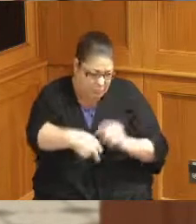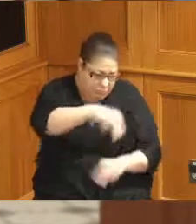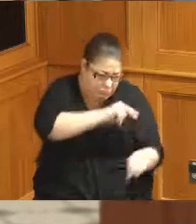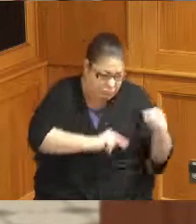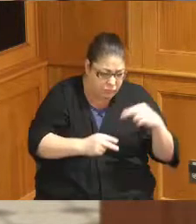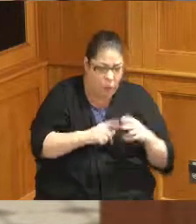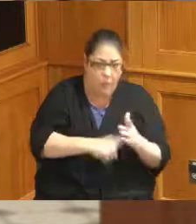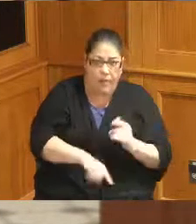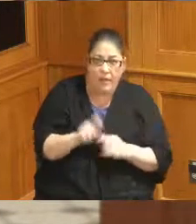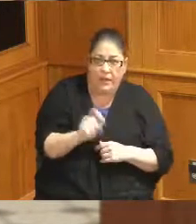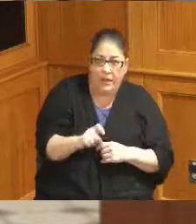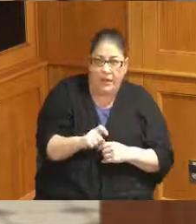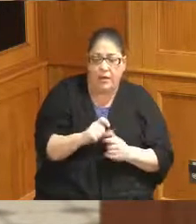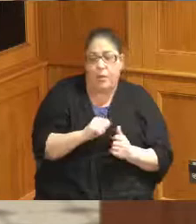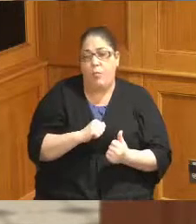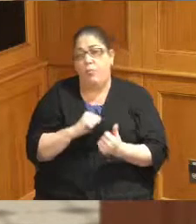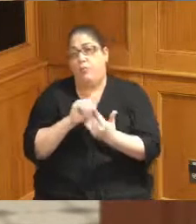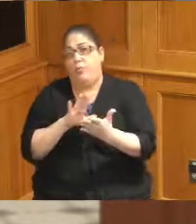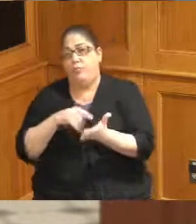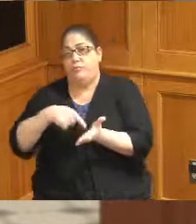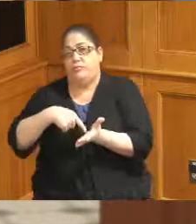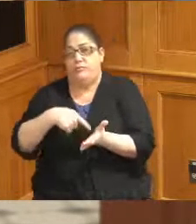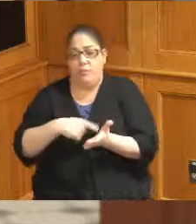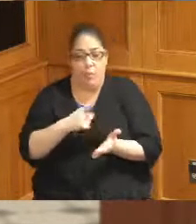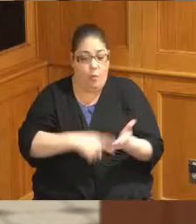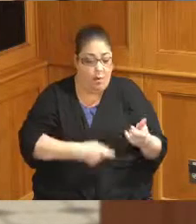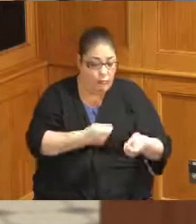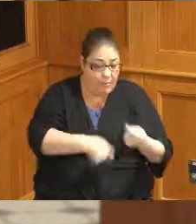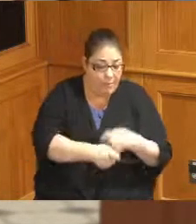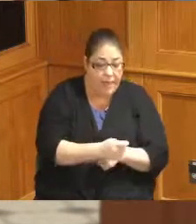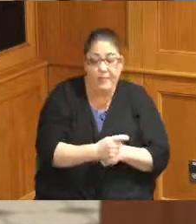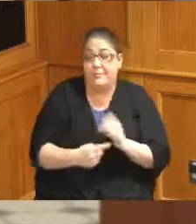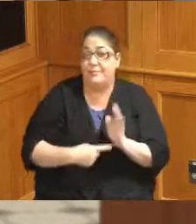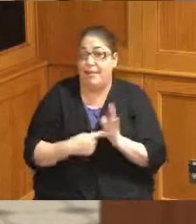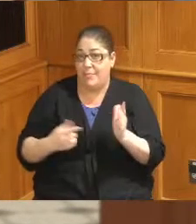I have one fire Hydra needs replaced we go out and service that fire hydrant and then